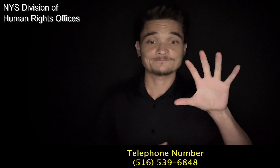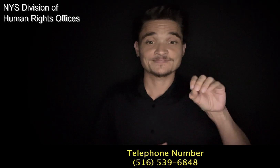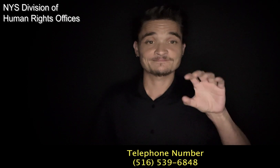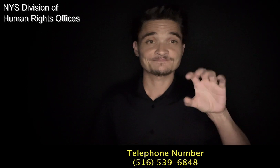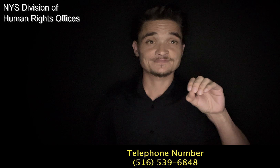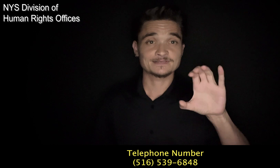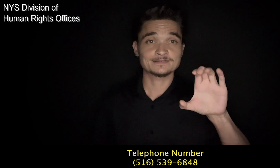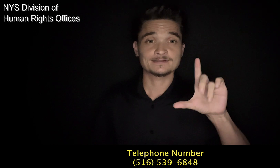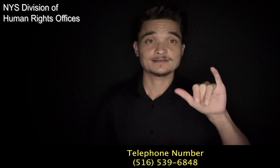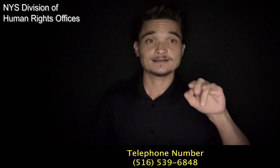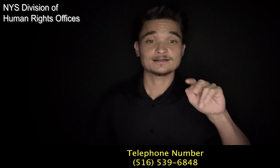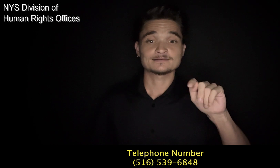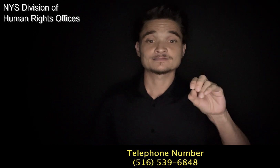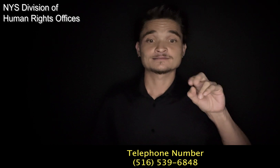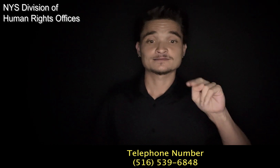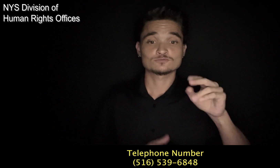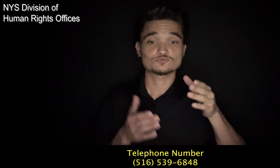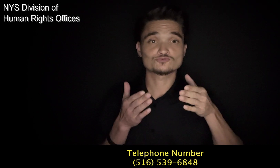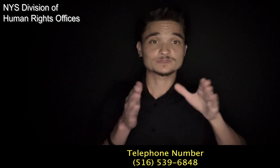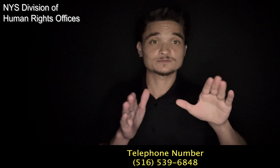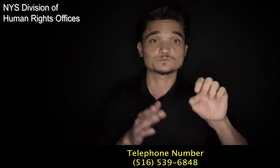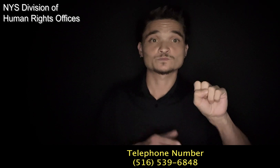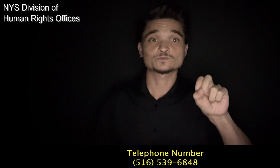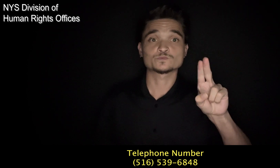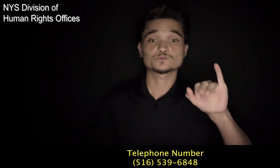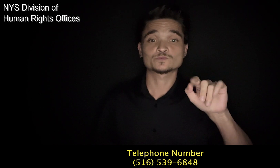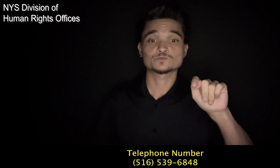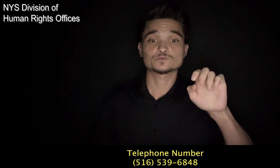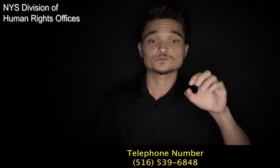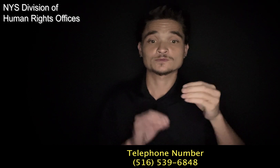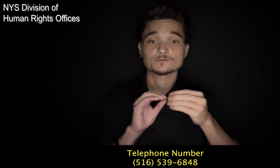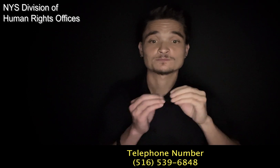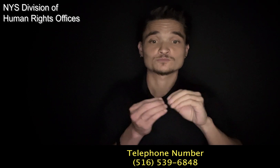Telephone Number (516) 539-6848